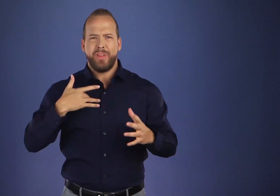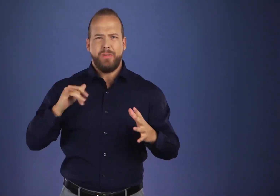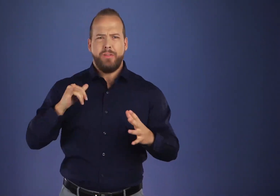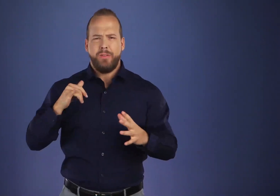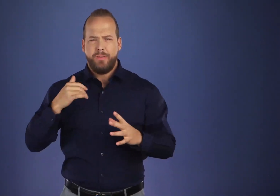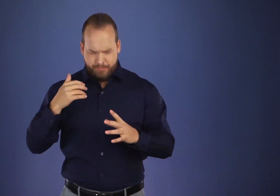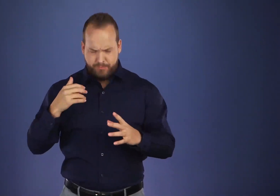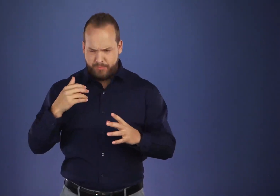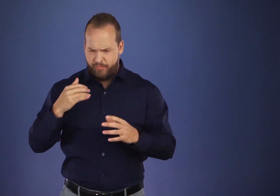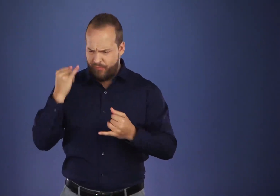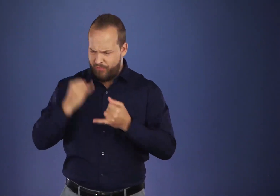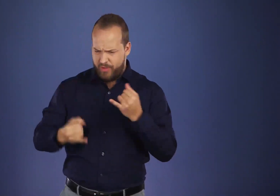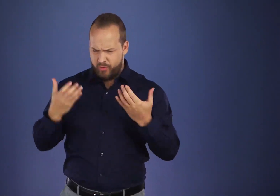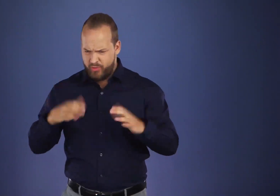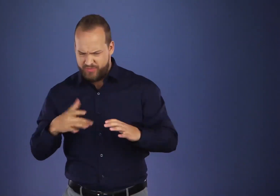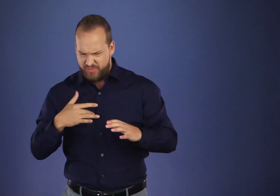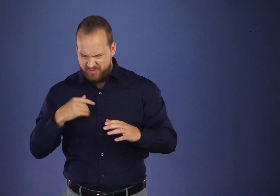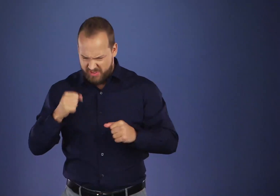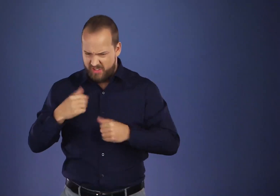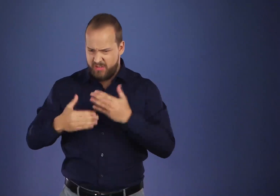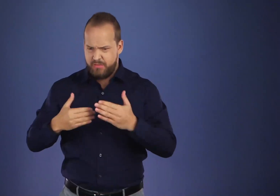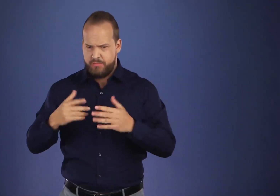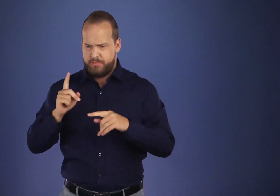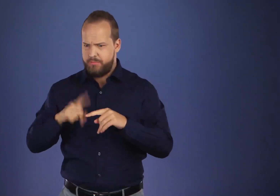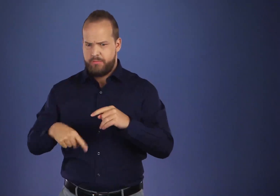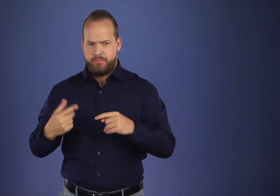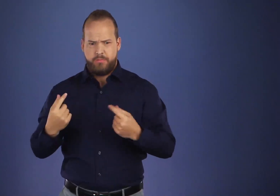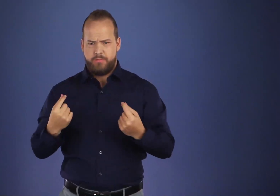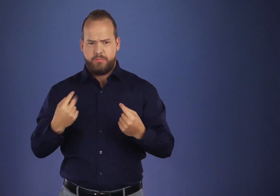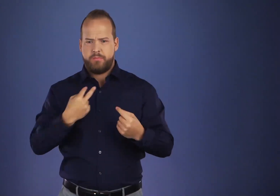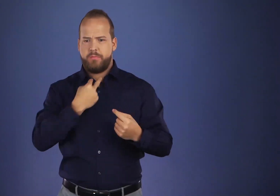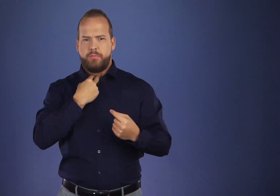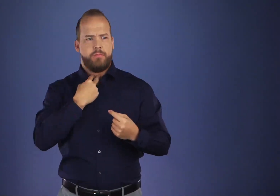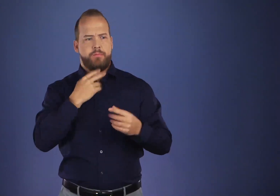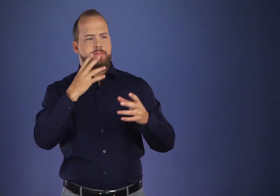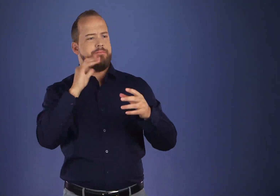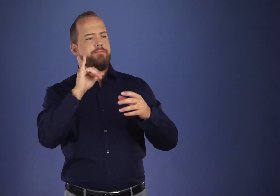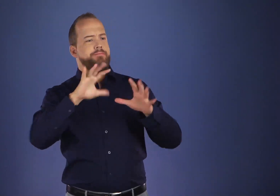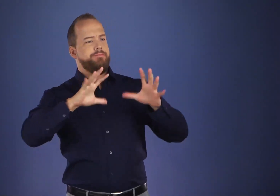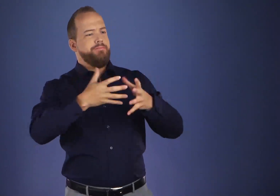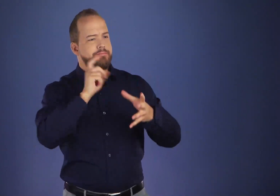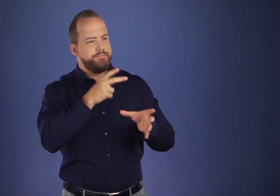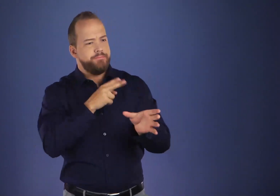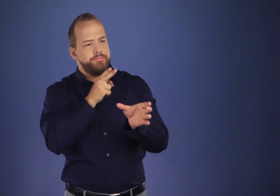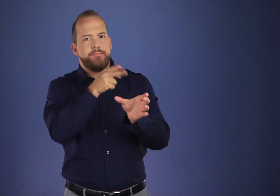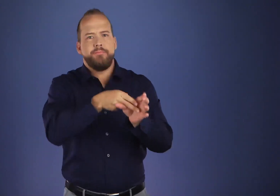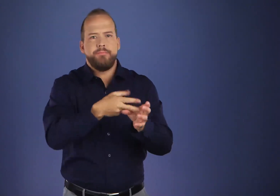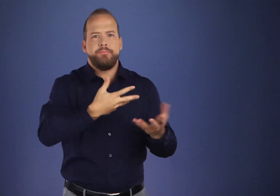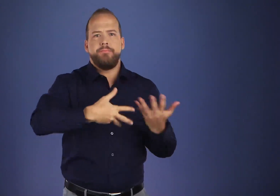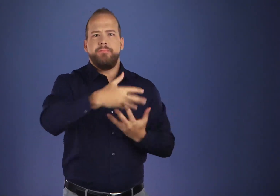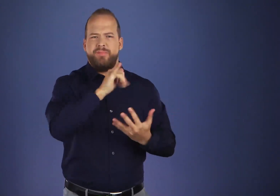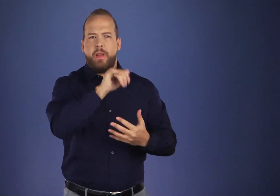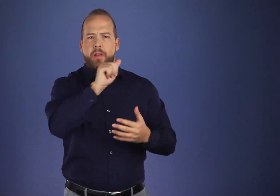Plainly enough, it is a bone-crushing juggernaut whose final achievement is ruin.